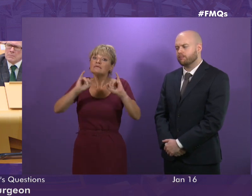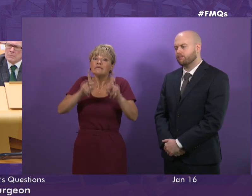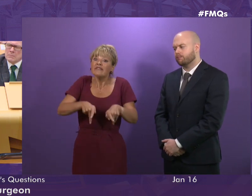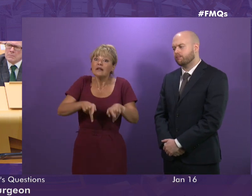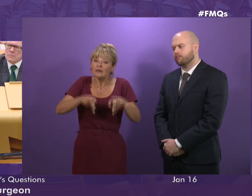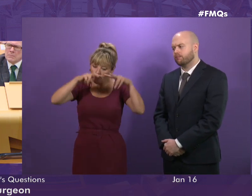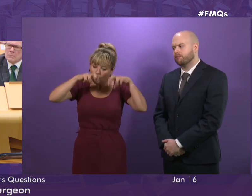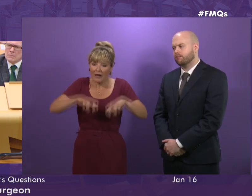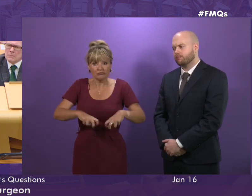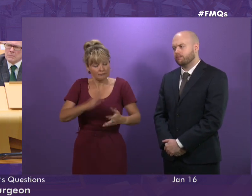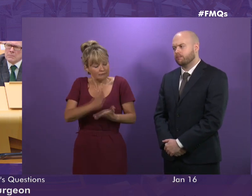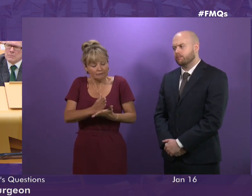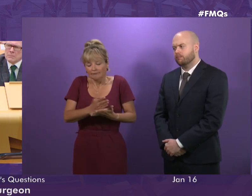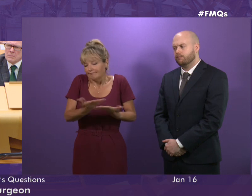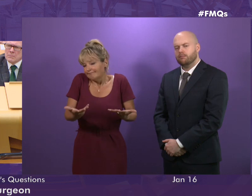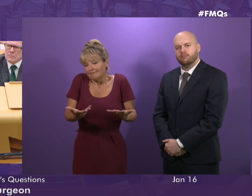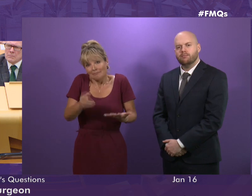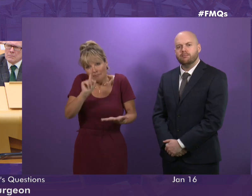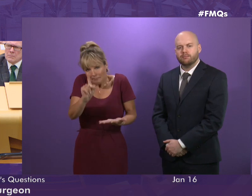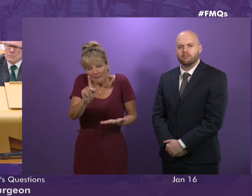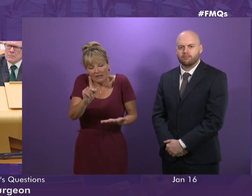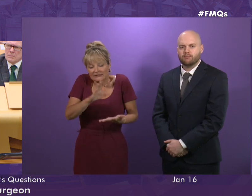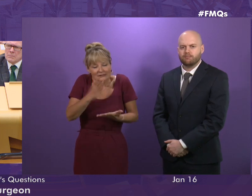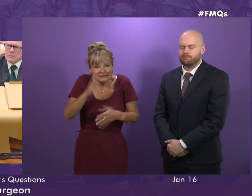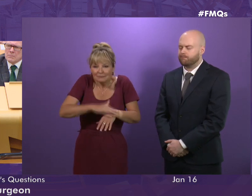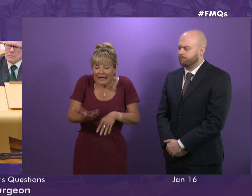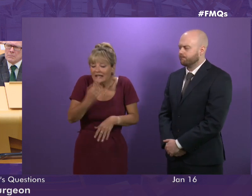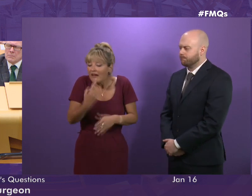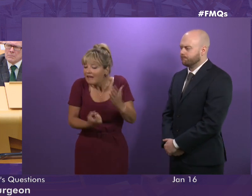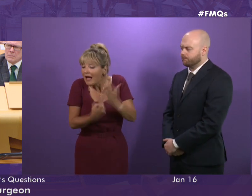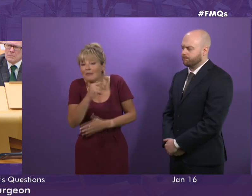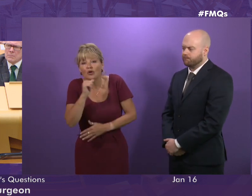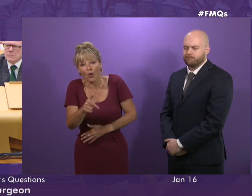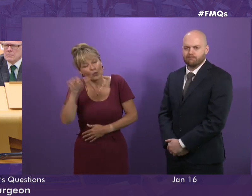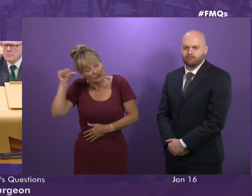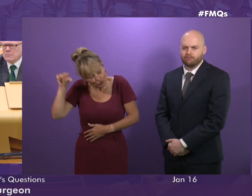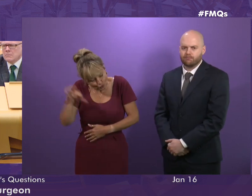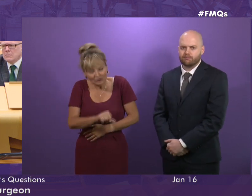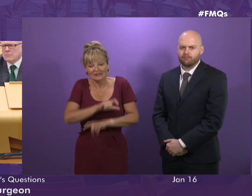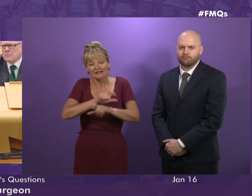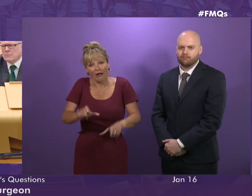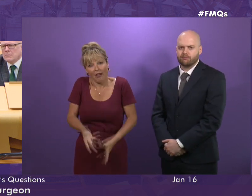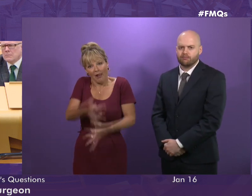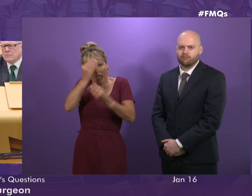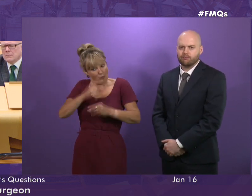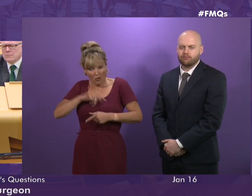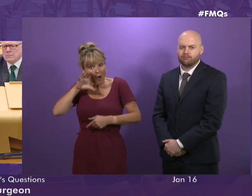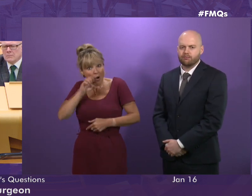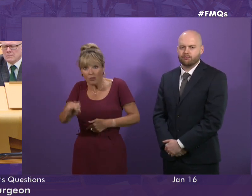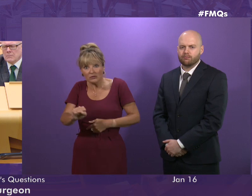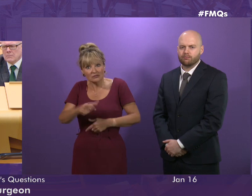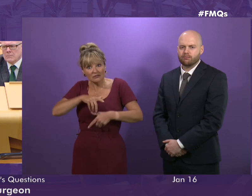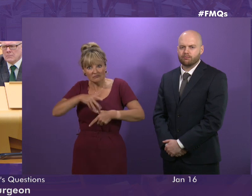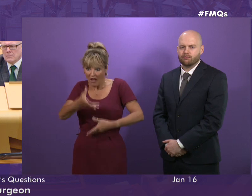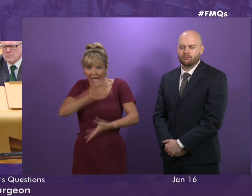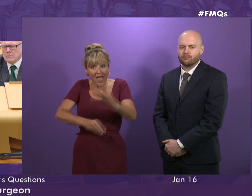on the Government to learn any appropriate lessons, and we always endeavour to do that.